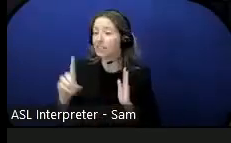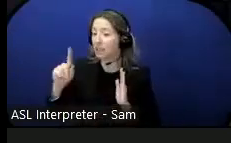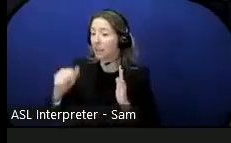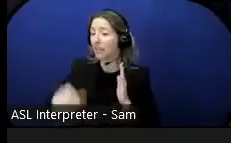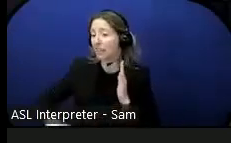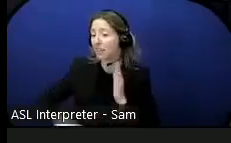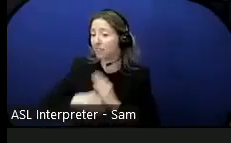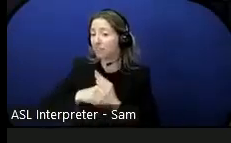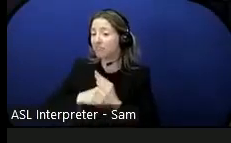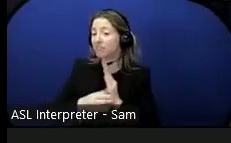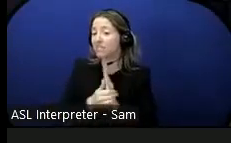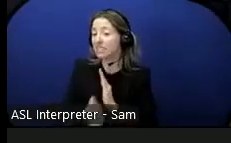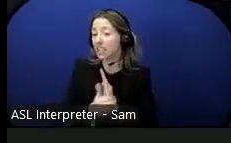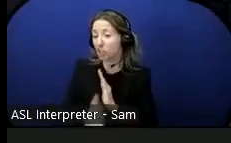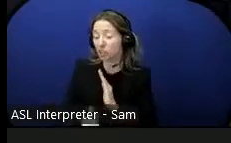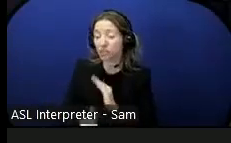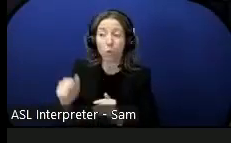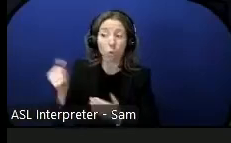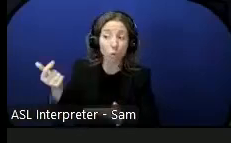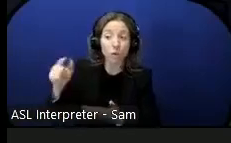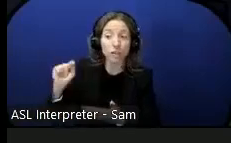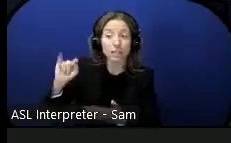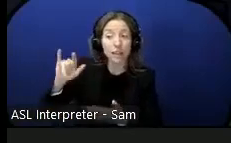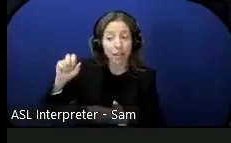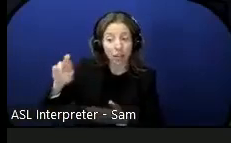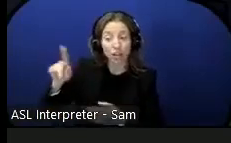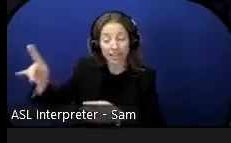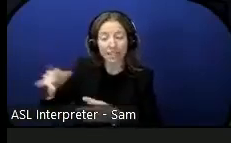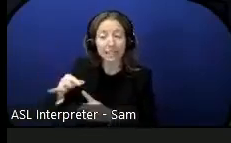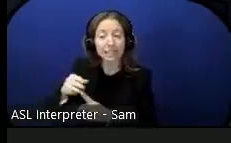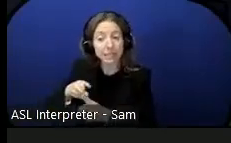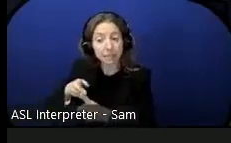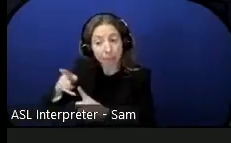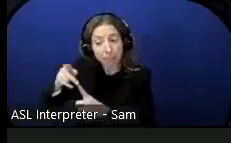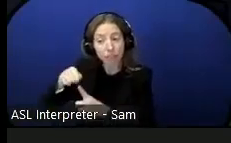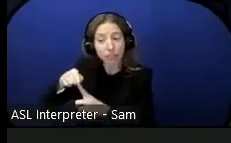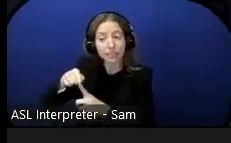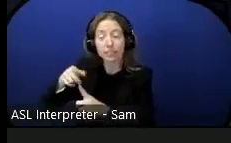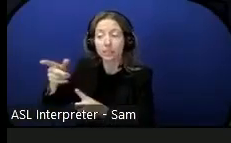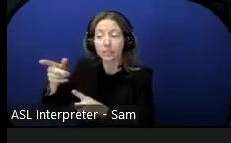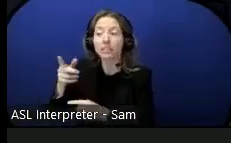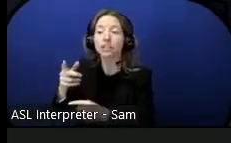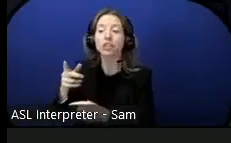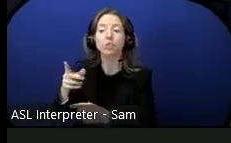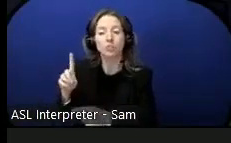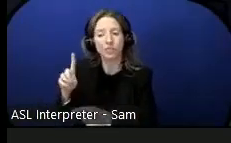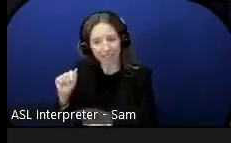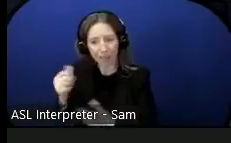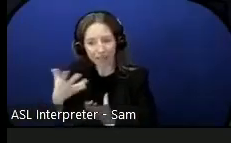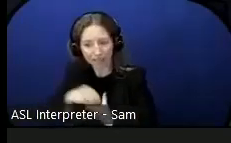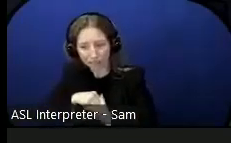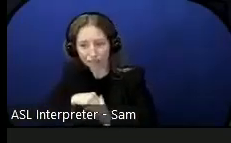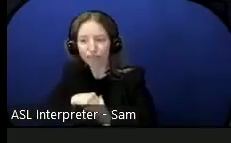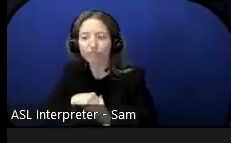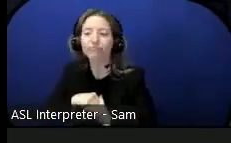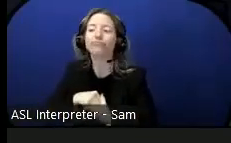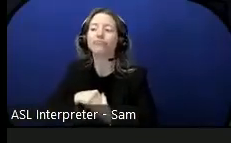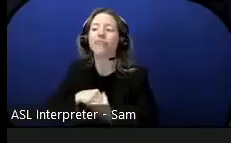or one of our remote usability testers, you have to live with a disability, you have to bring that skill set to the table.